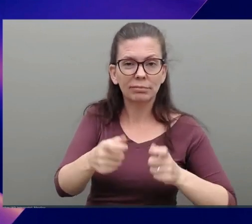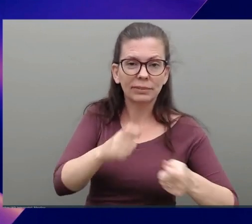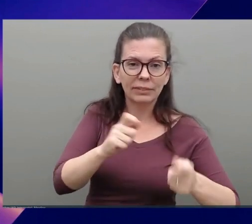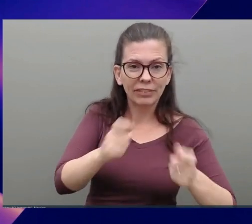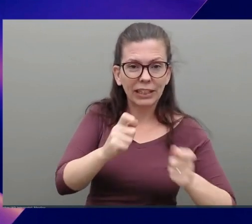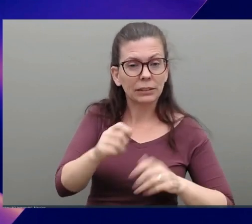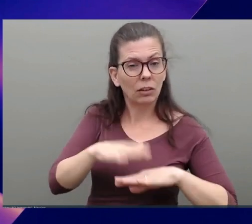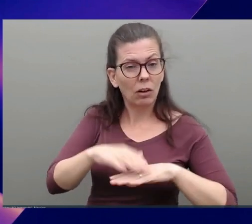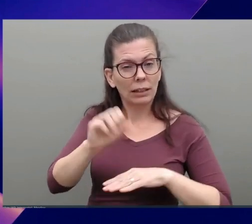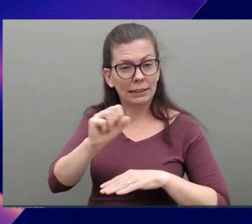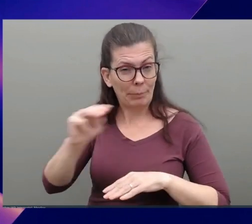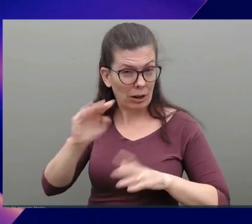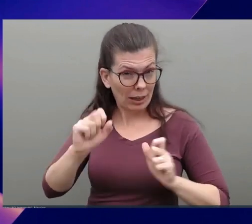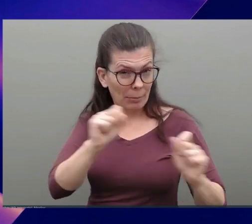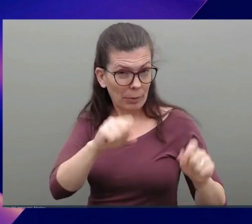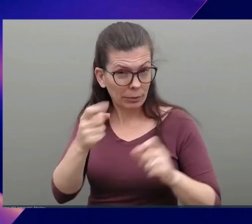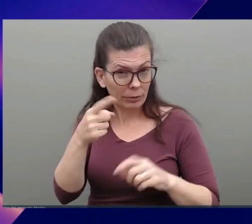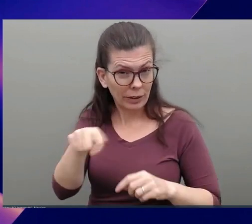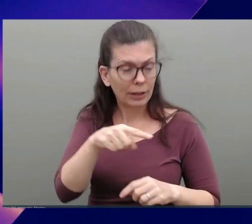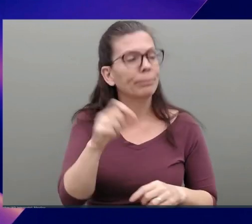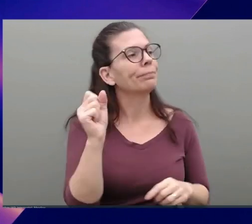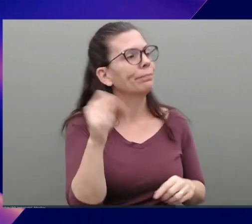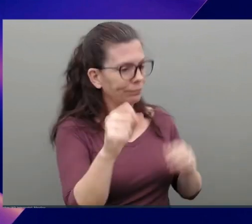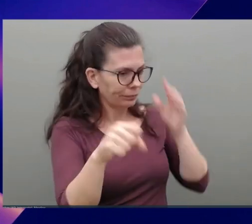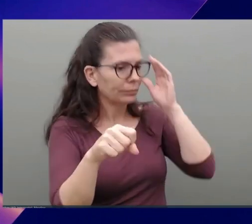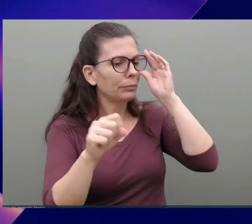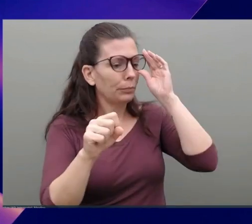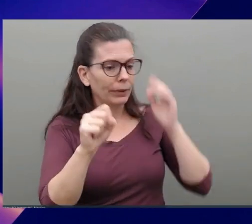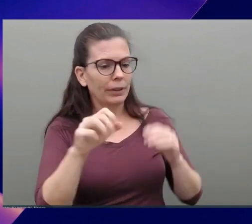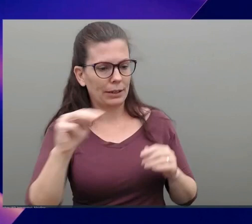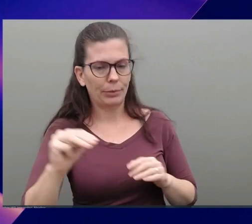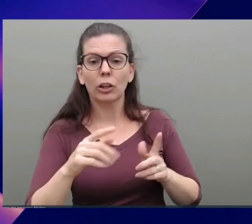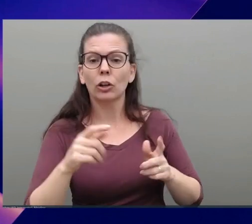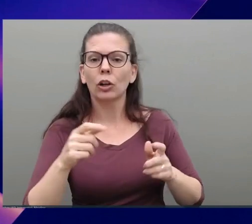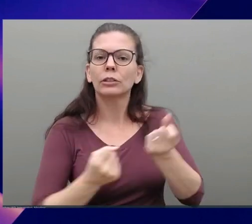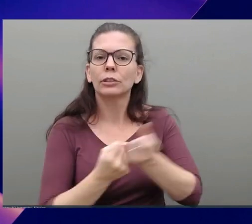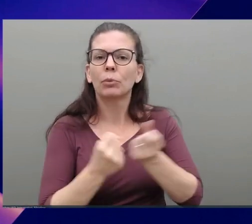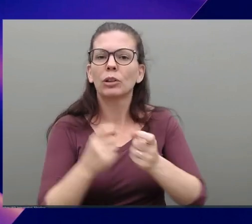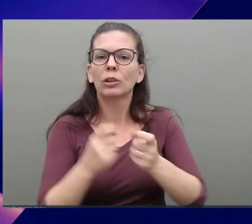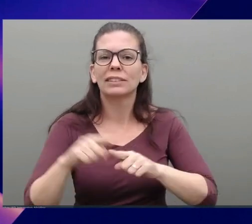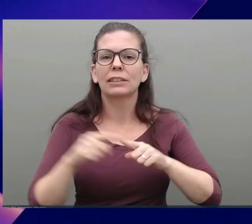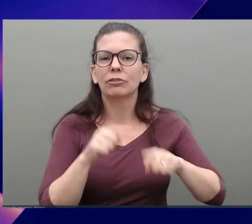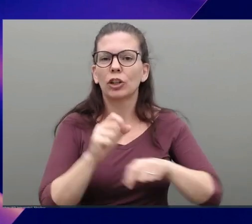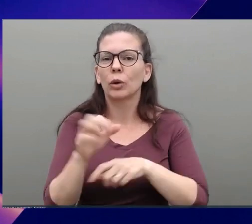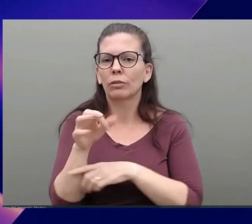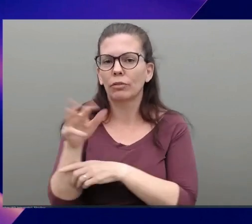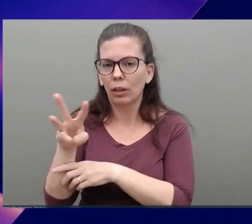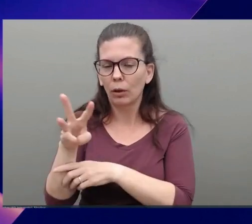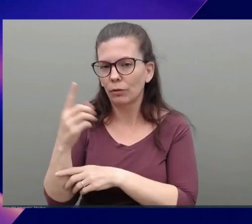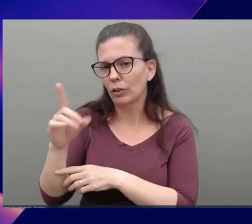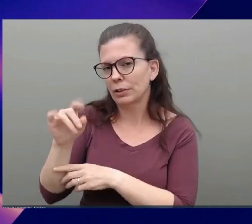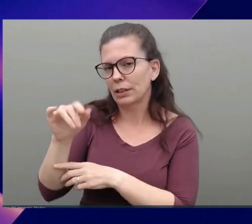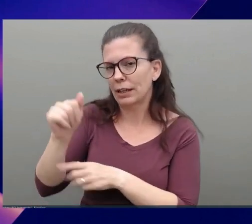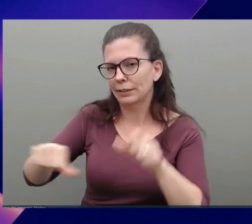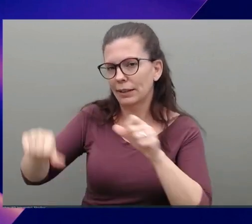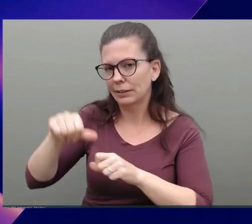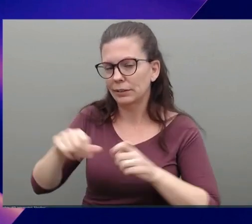Right, yeah. So SageMaker supports different workflows of data scientists, but it starts with supporting the platform